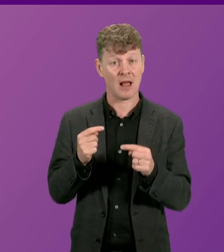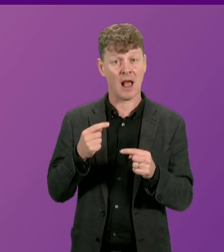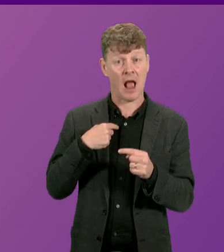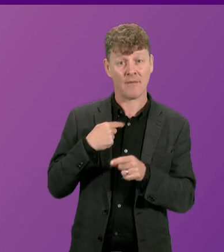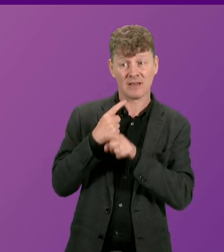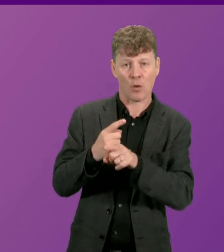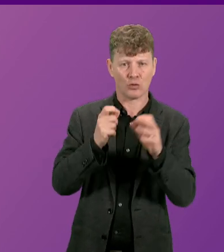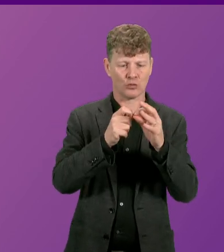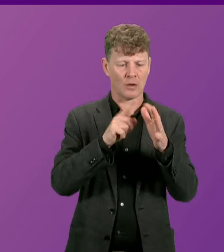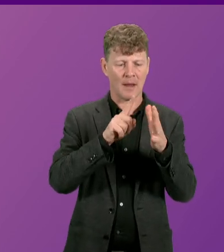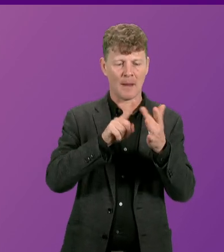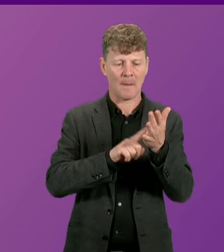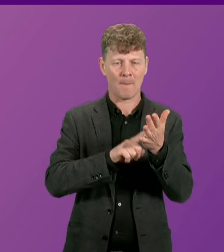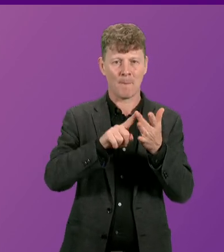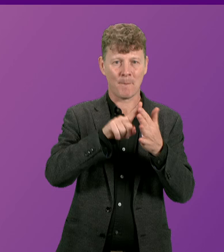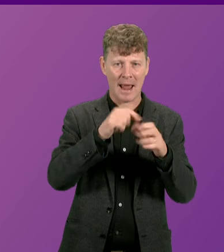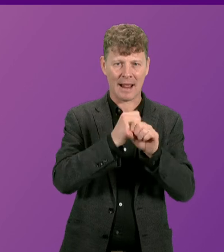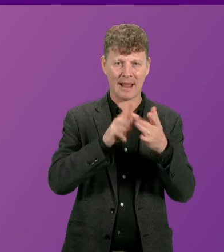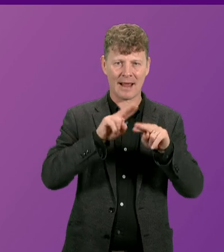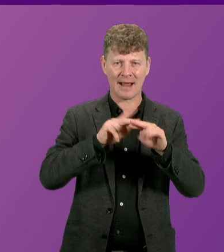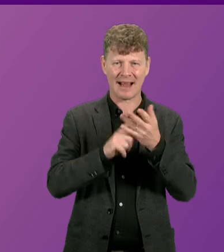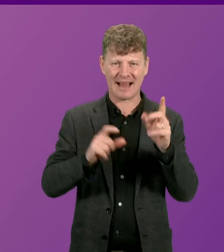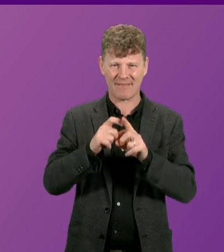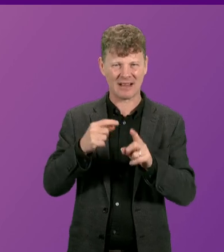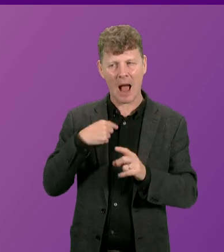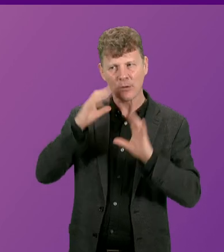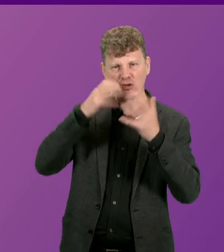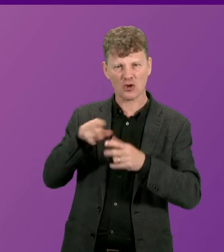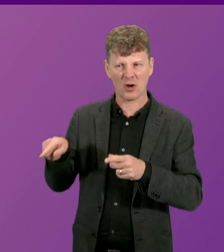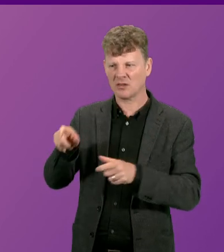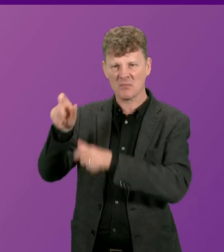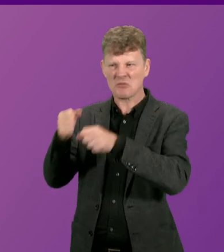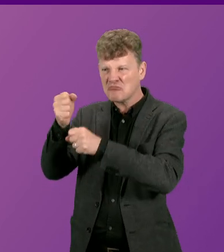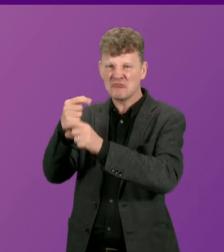of Baillie Gifford; I am concerned about the targeting of that company, because I welcome